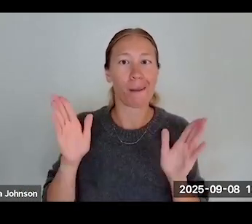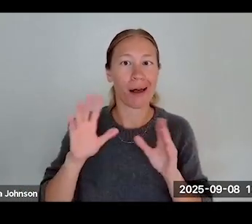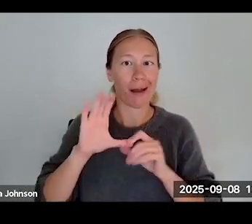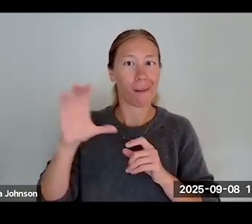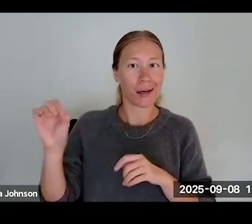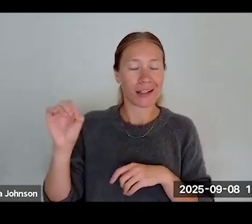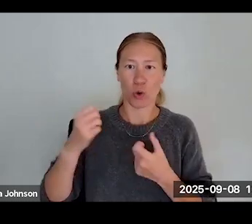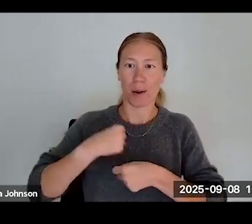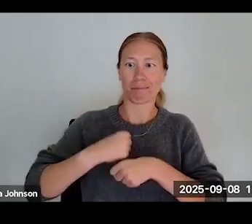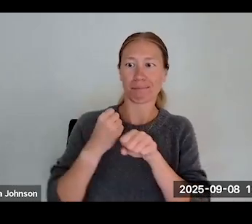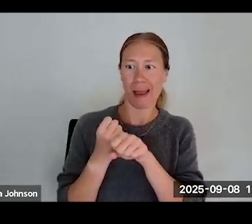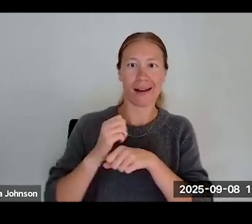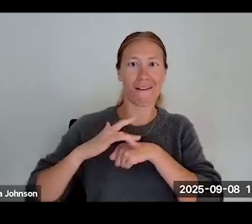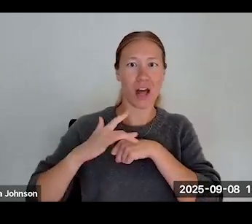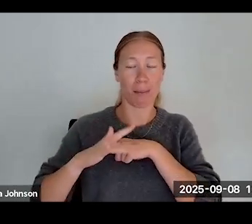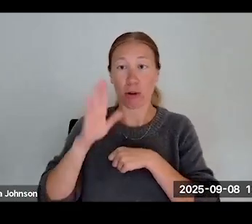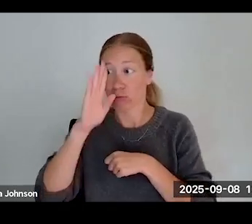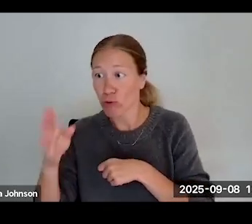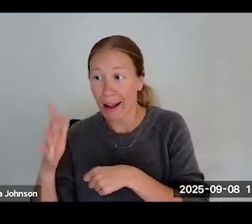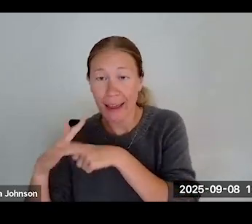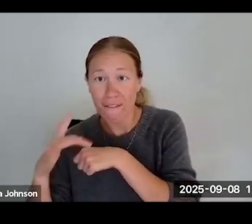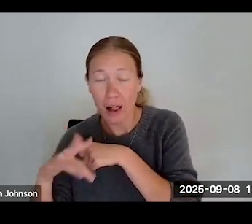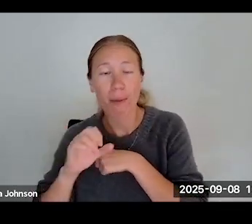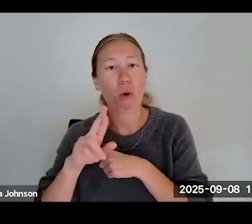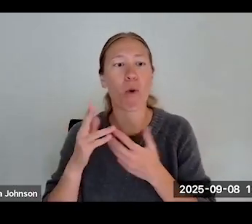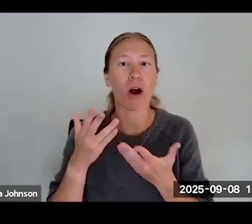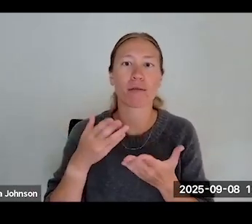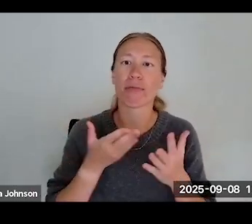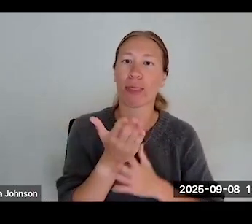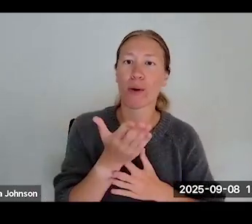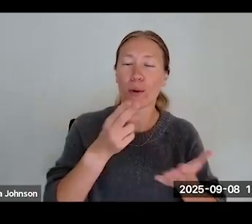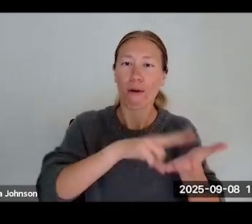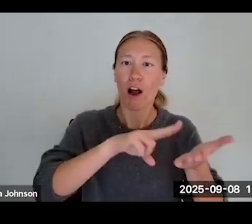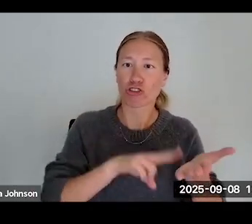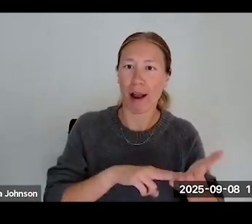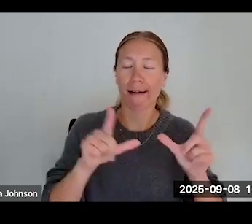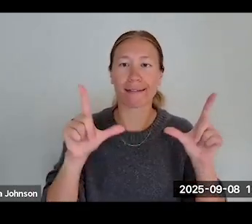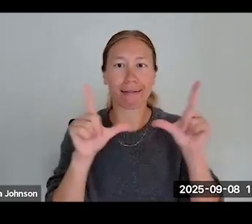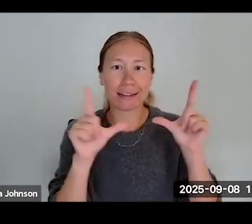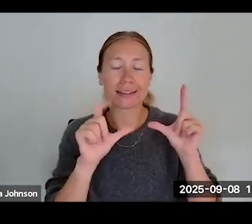whether that's making it directly available or through contractual licensing or other arrangements.